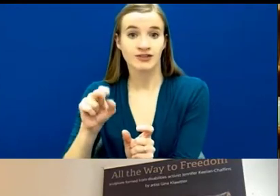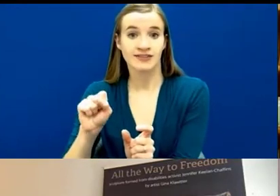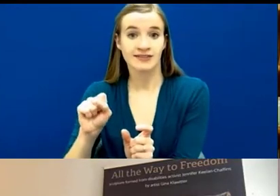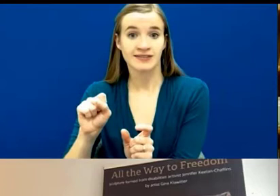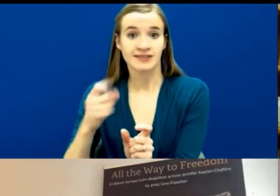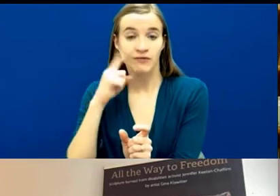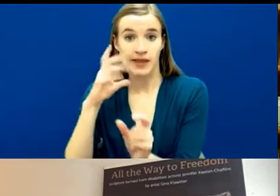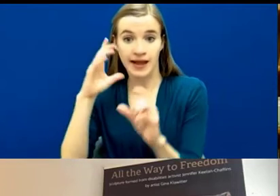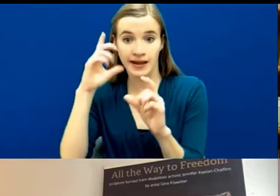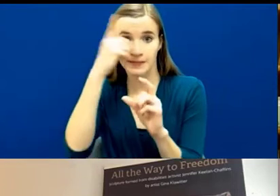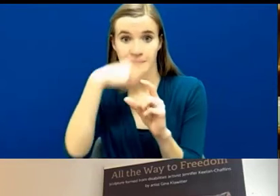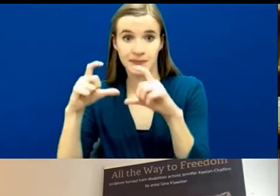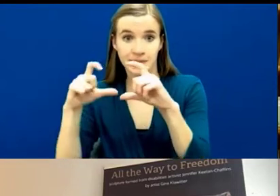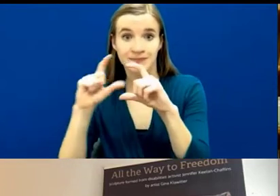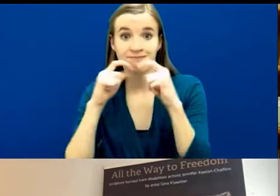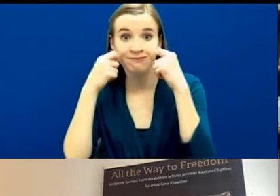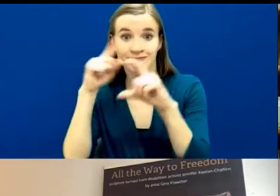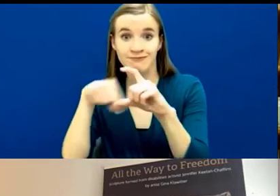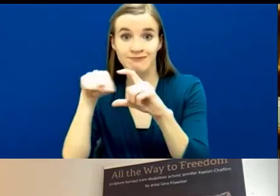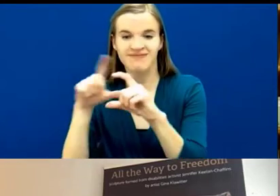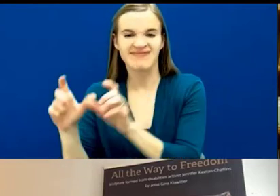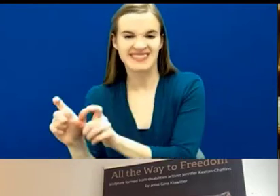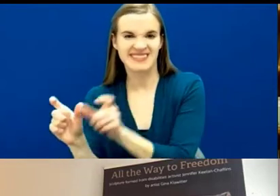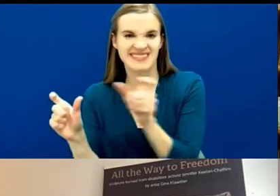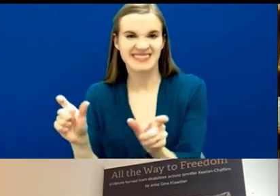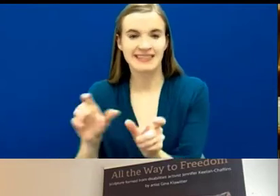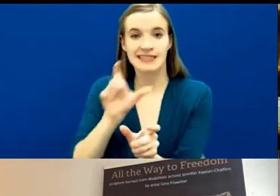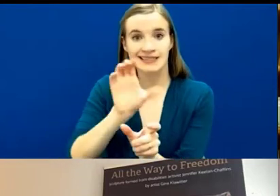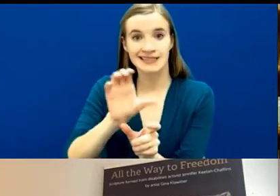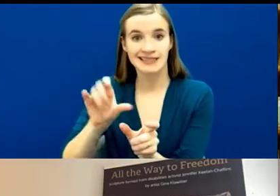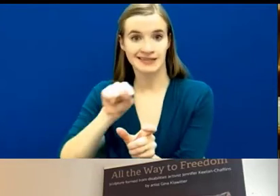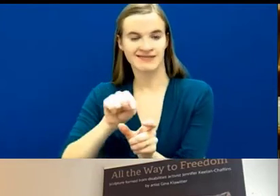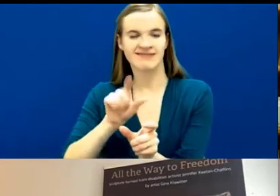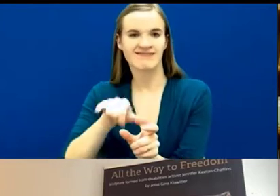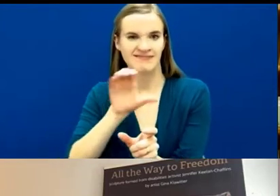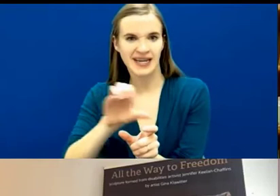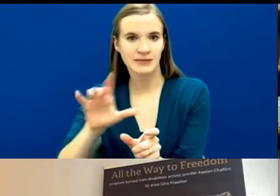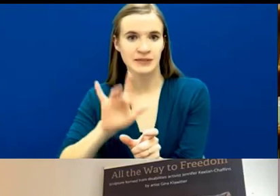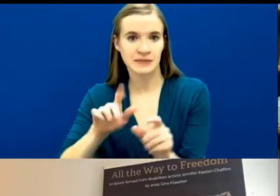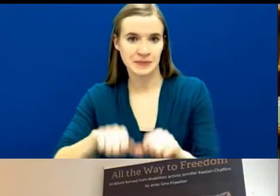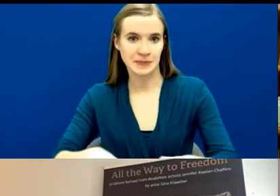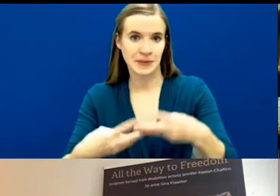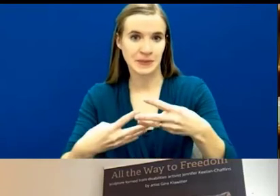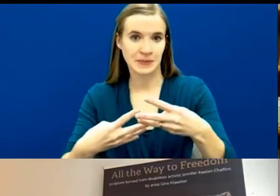captioning option. Otherwise, just basic housekeeping notes, the upper right hand